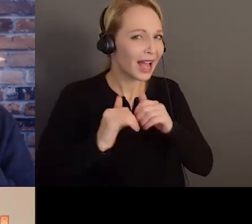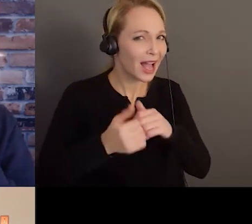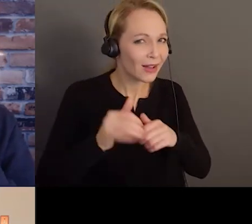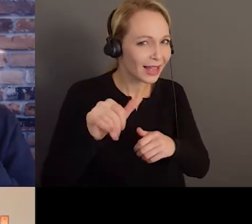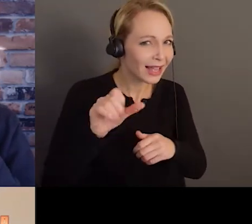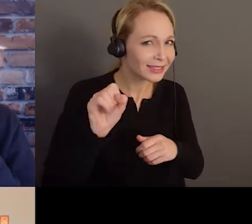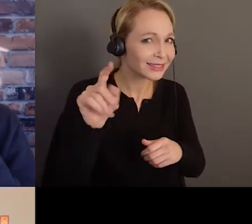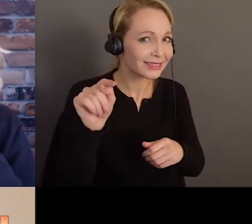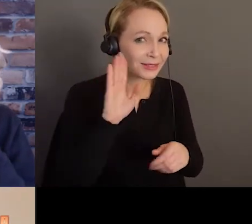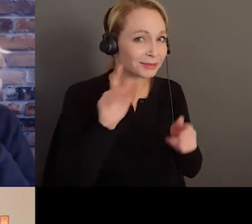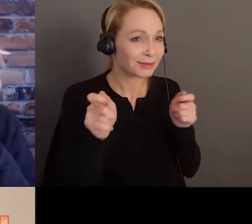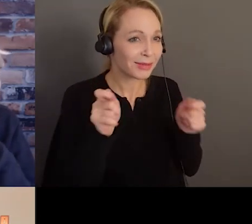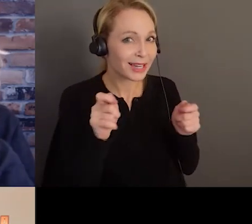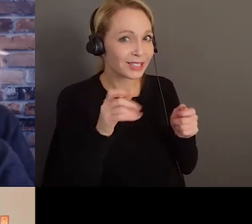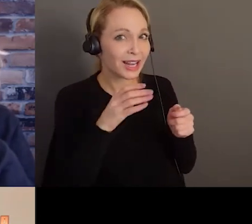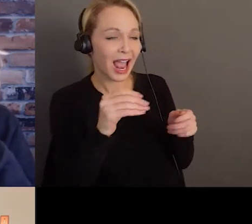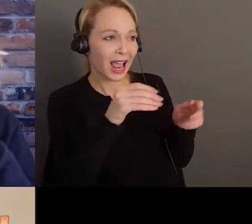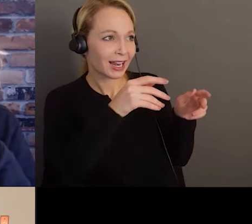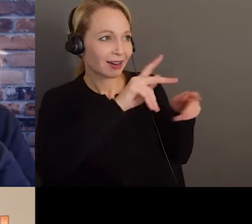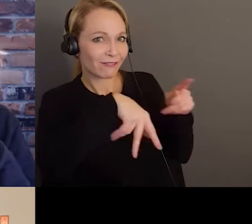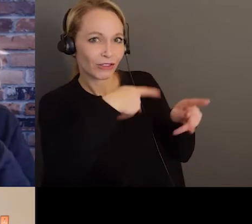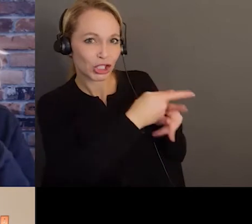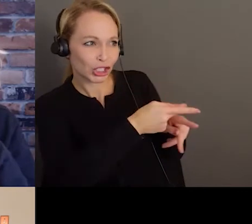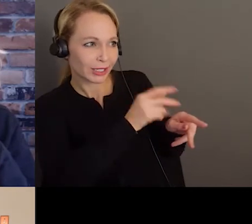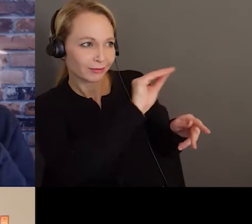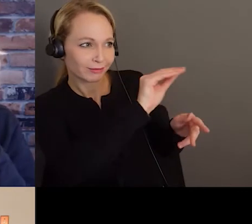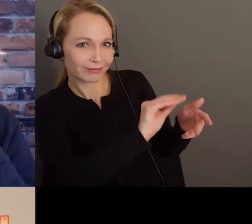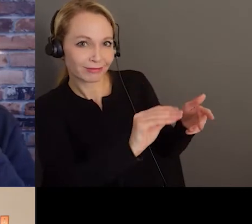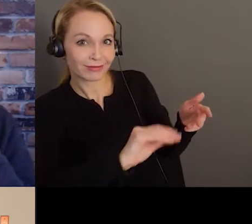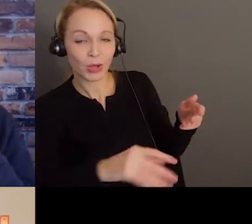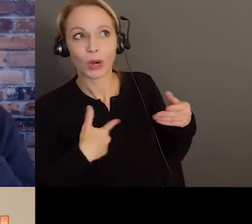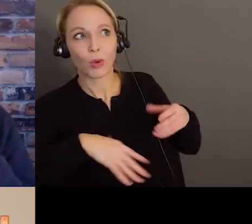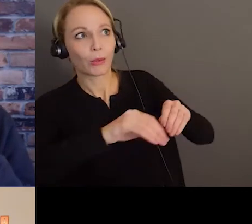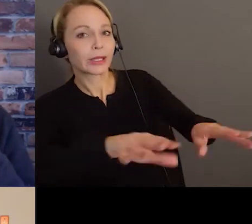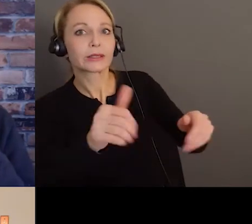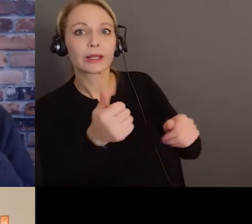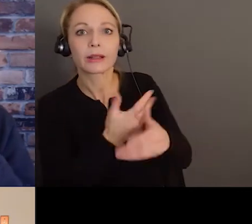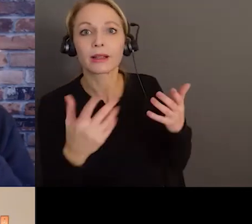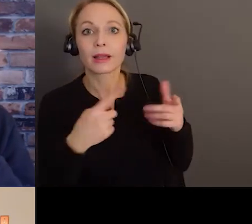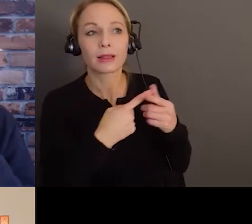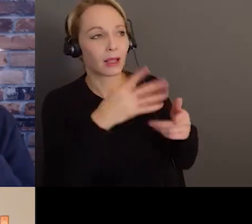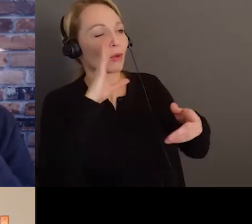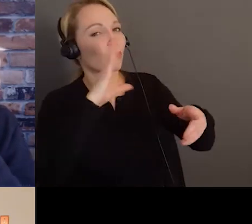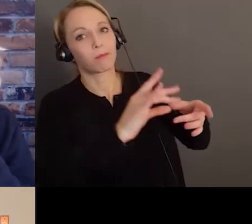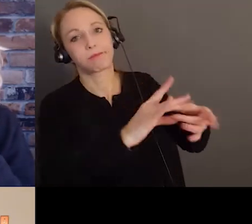MANAGED AND VERSIONED. AND DON'T WANT TO HAVE SOMETHING THAT WILL BREAK RIGHT AWAY ONCE EVERYONE ACCESS THAT.